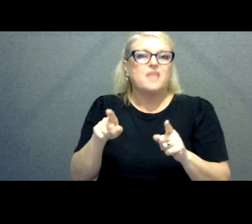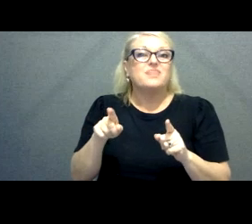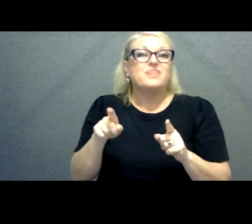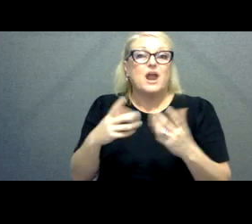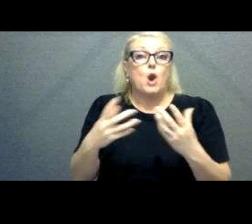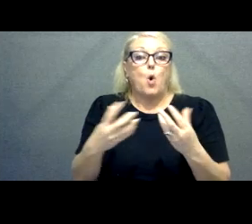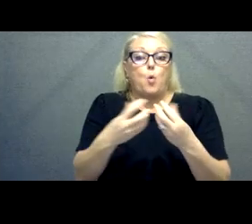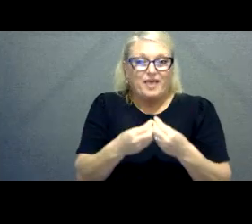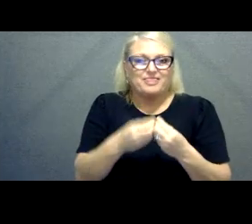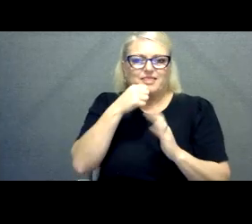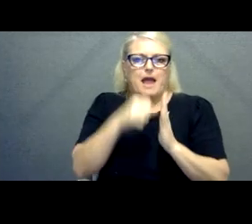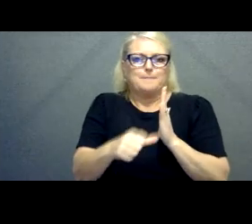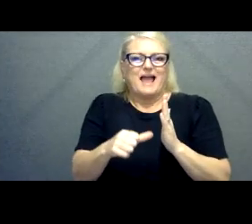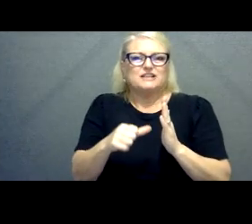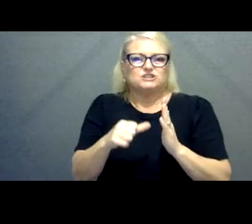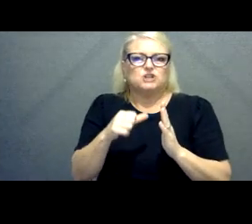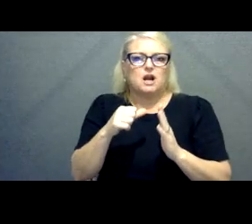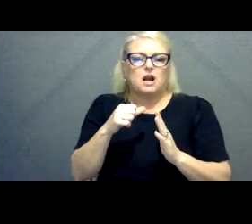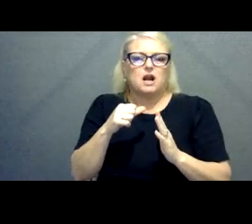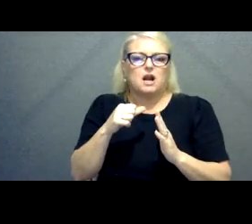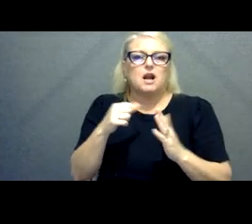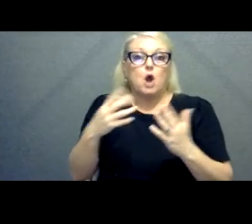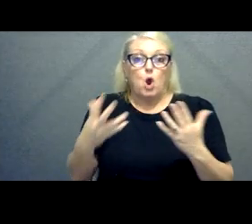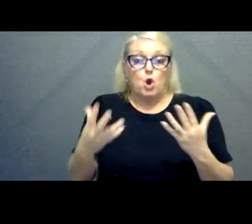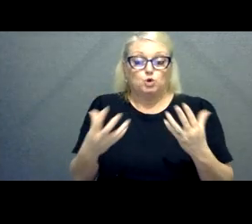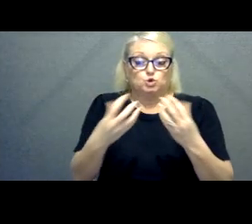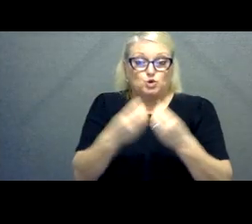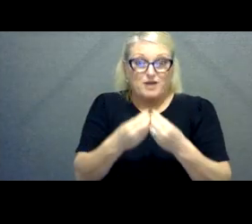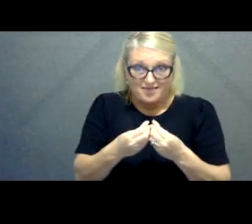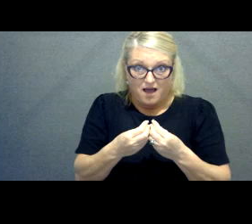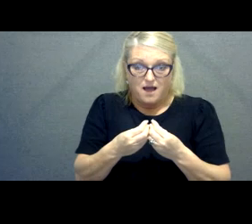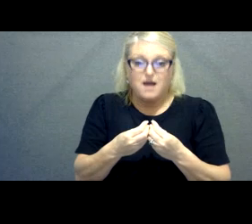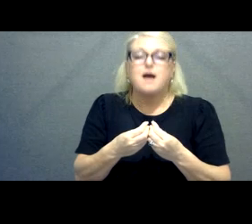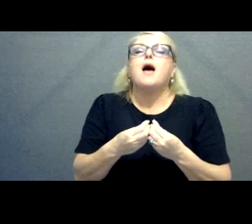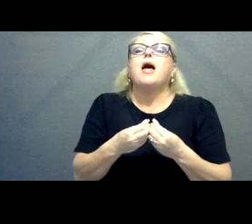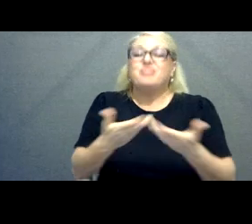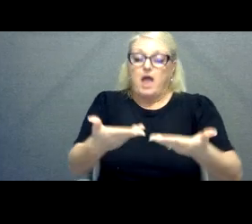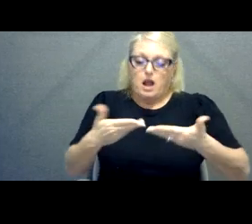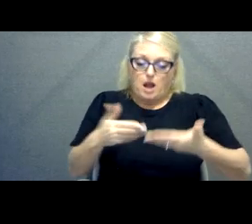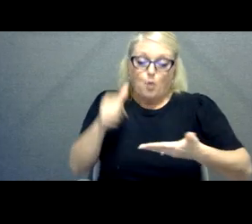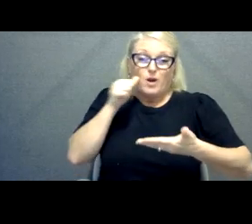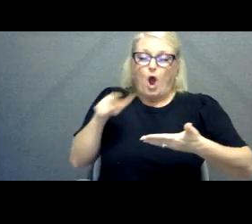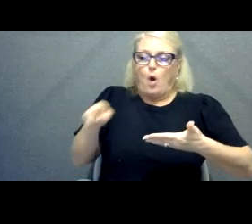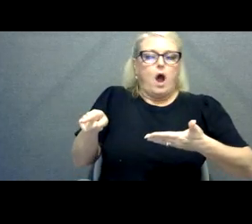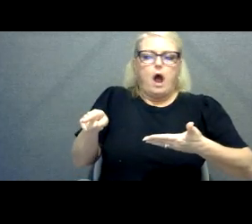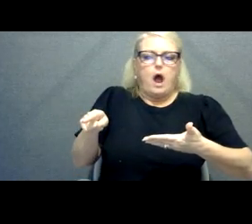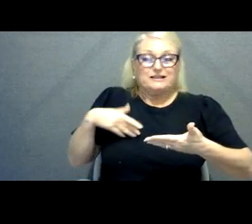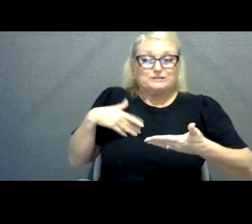can um speak to the person who can help the client at the end of the day so if you're a social